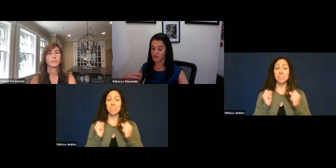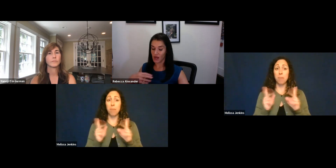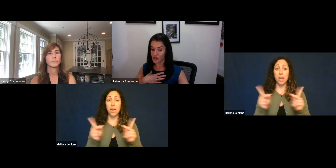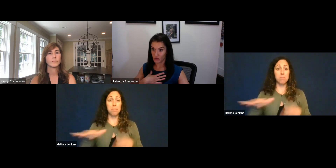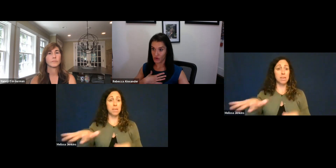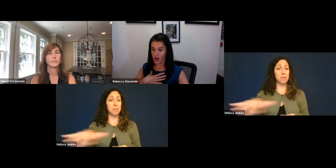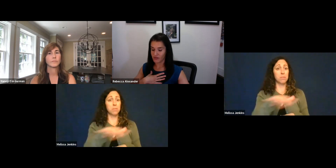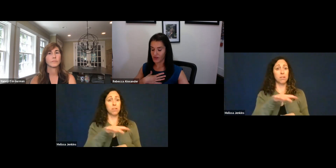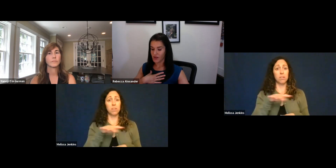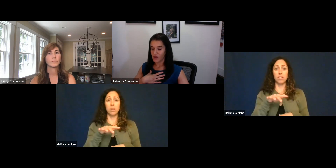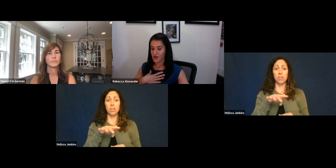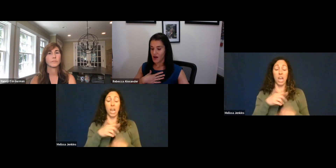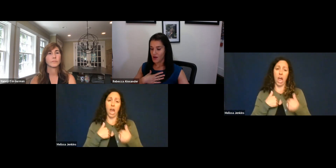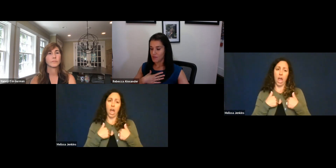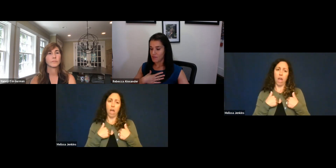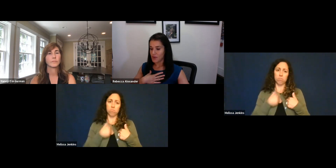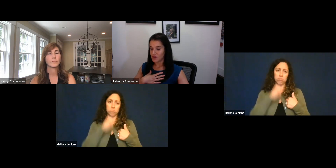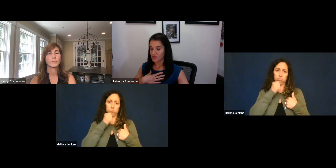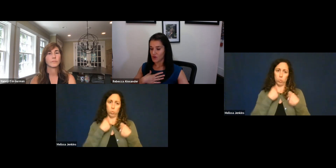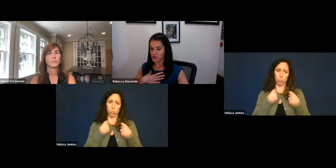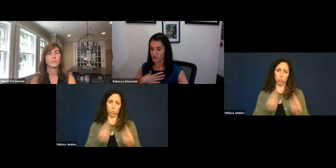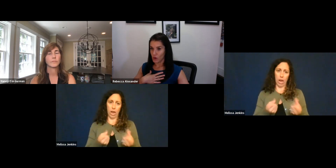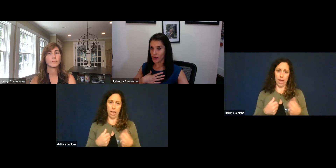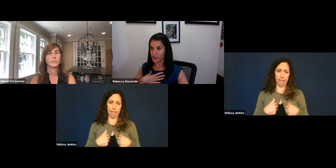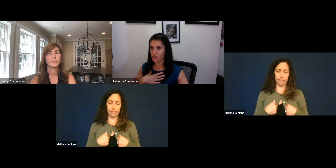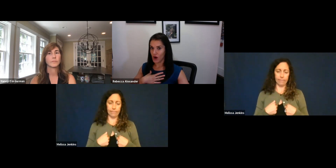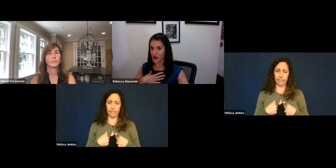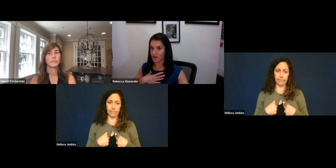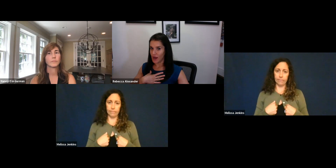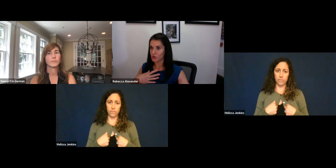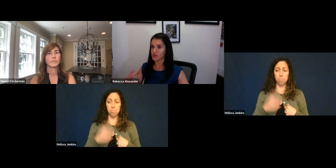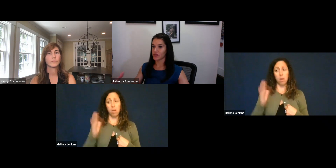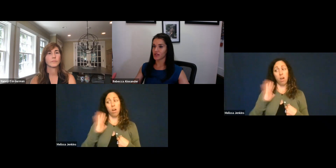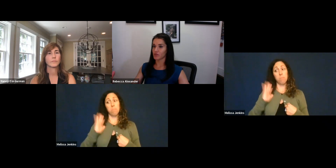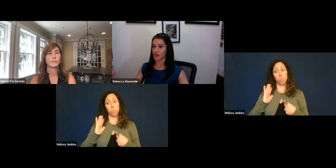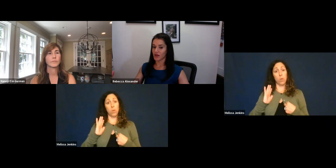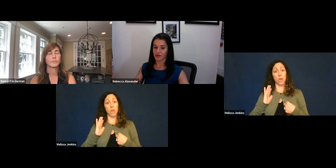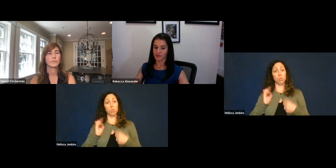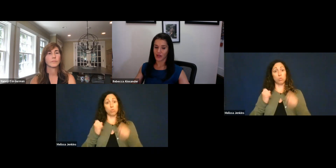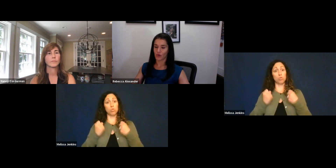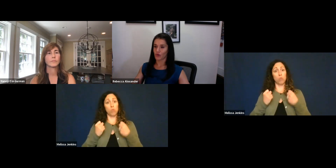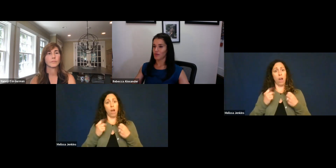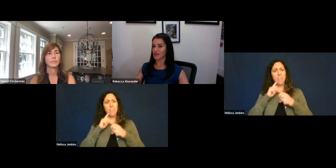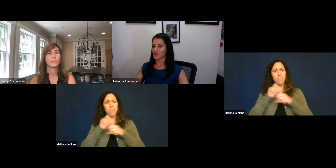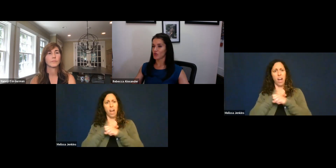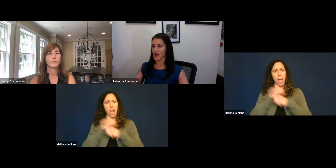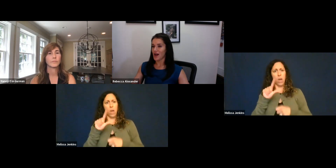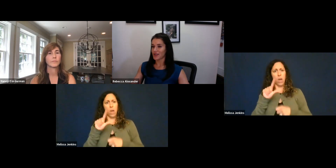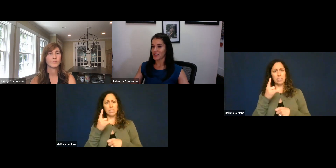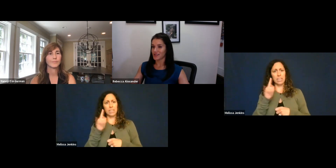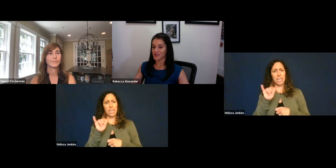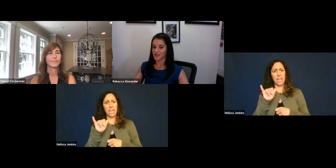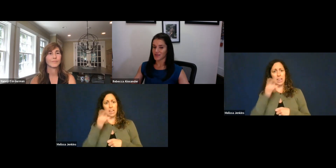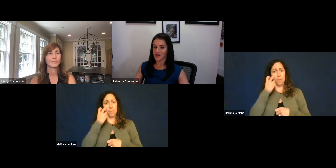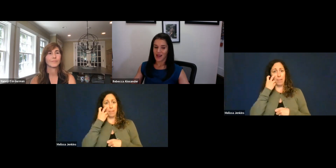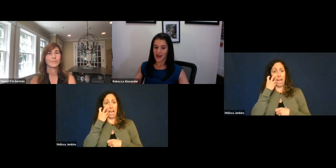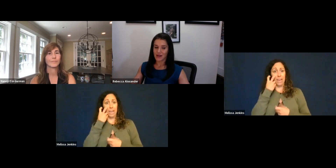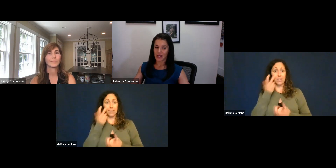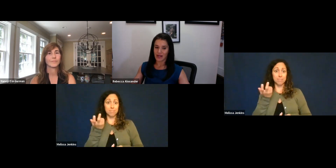and I don't drive, but those- when I did drive I was legally blind. So I mean, the reality is, anybody